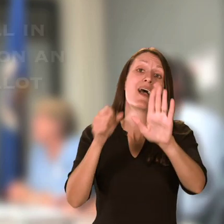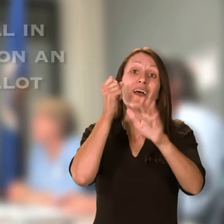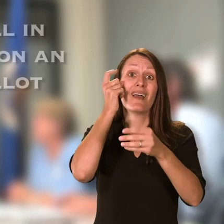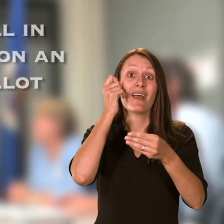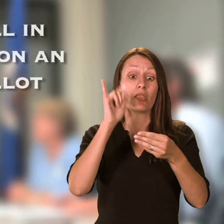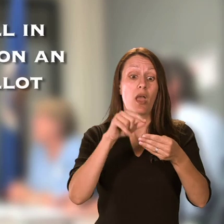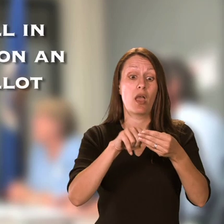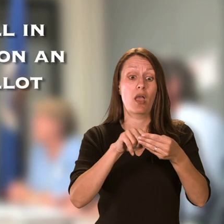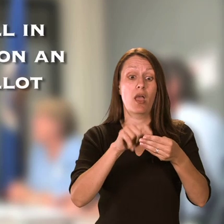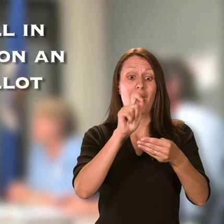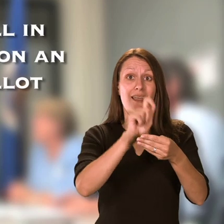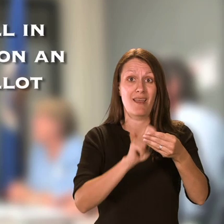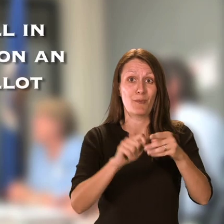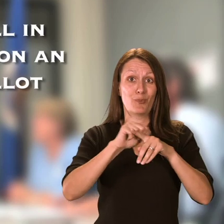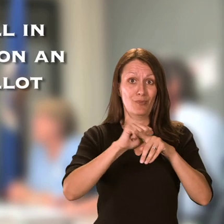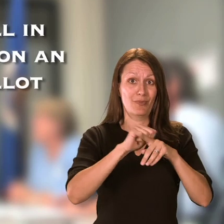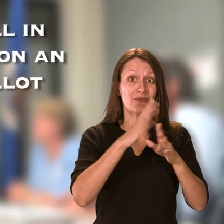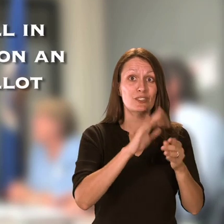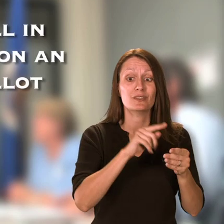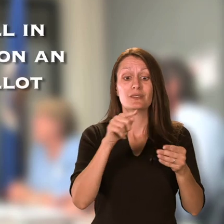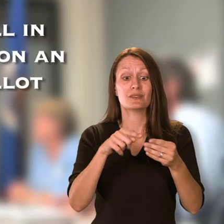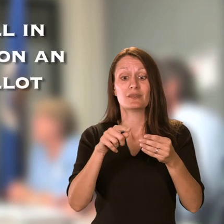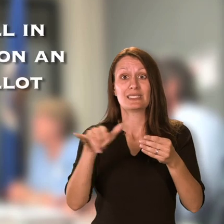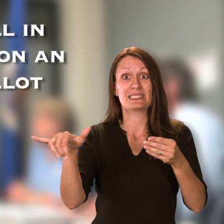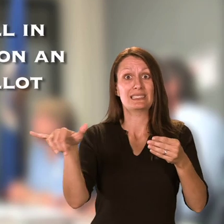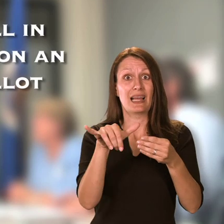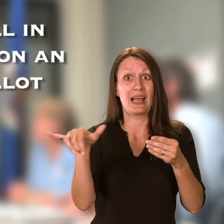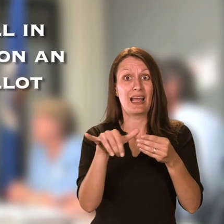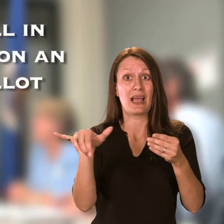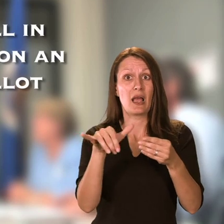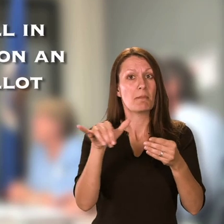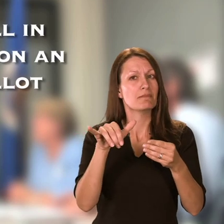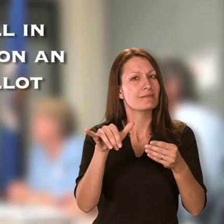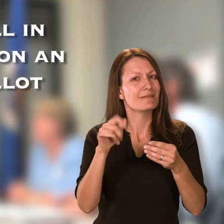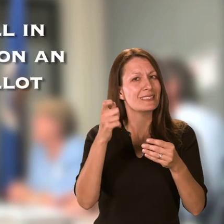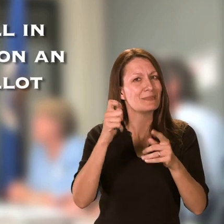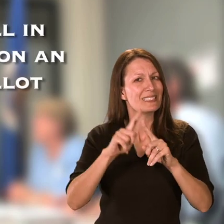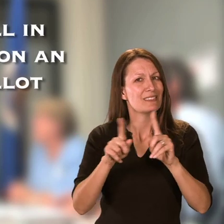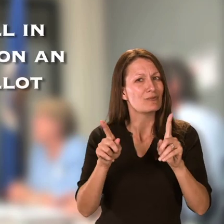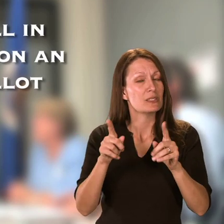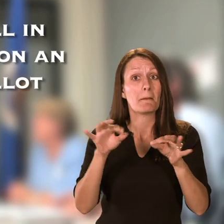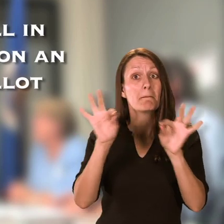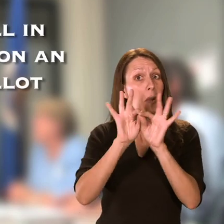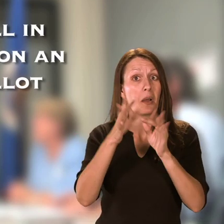However, a sample ballot is not the same as an official ballot.